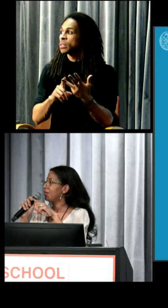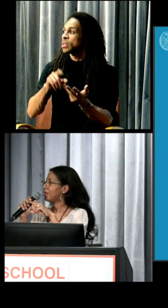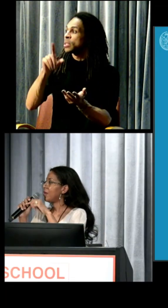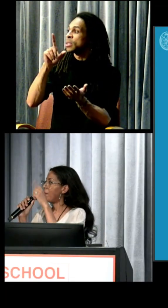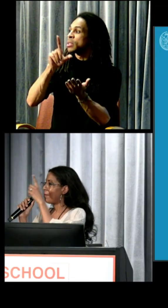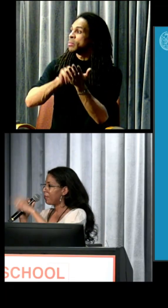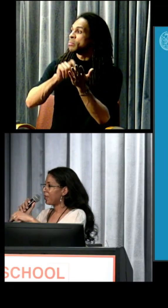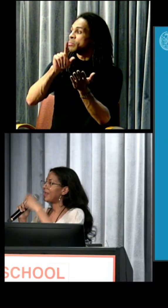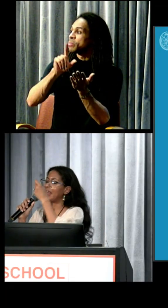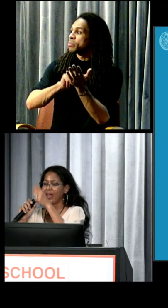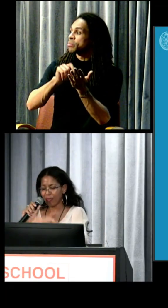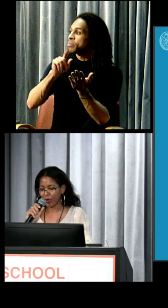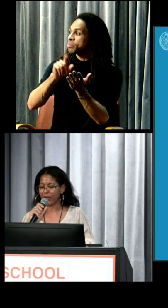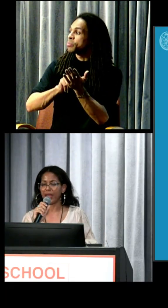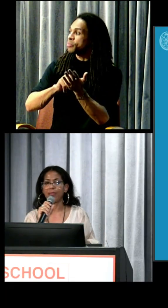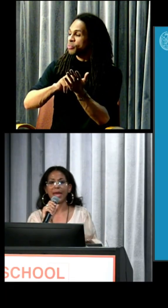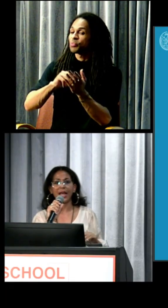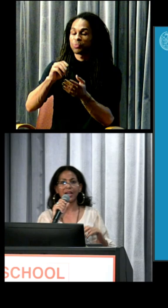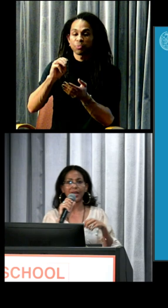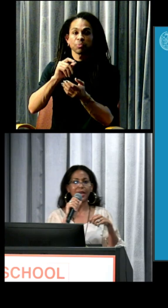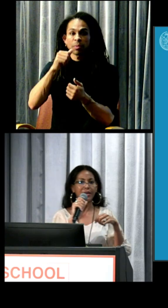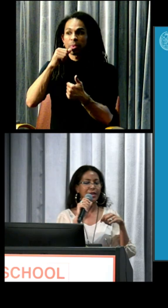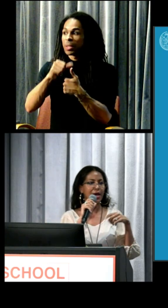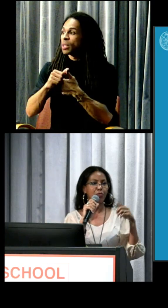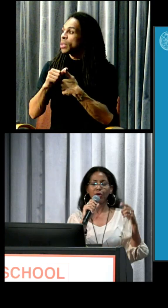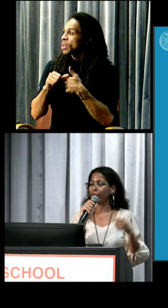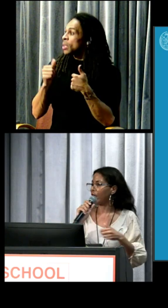the kind of trade-offs, some of the limitations we had to work with.